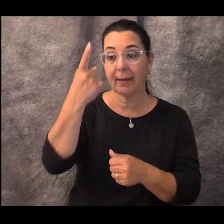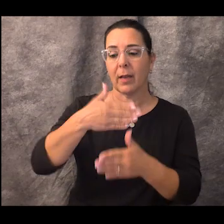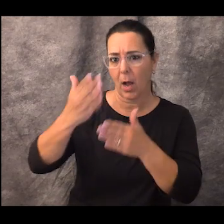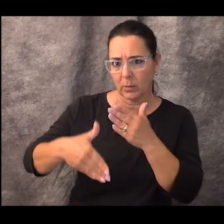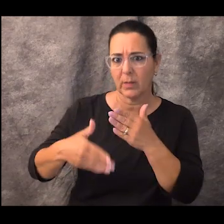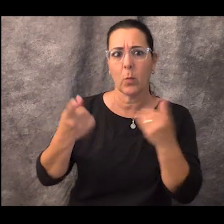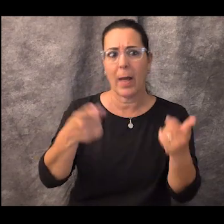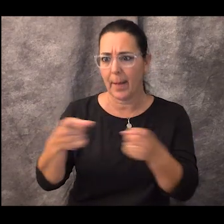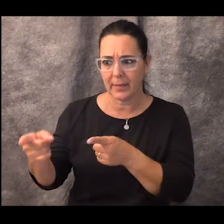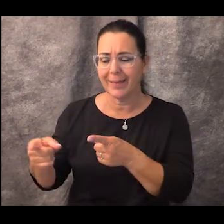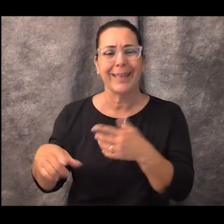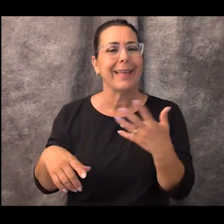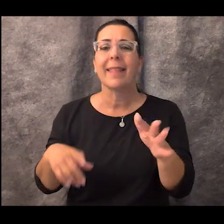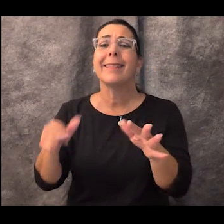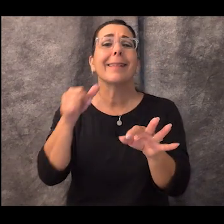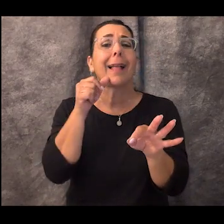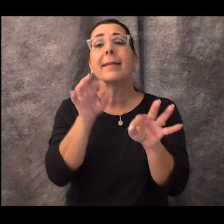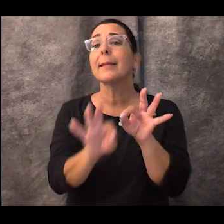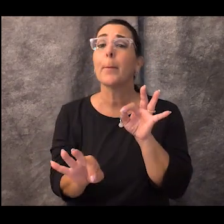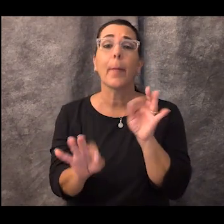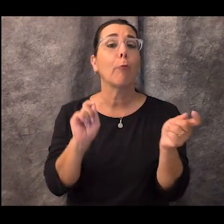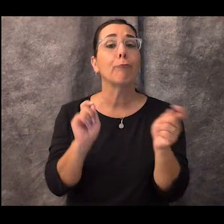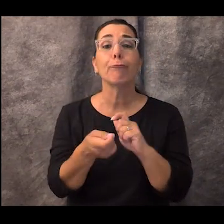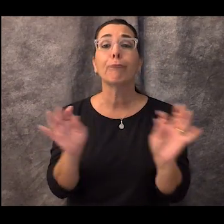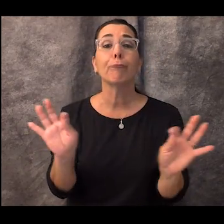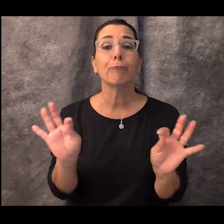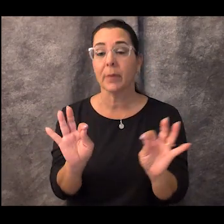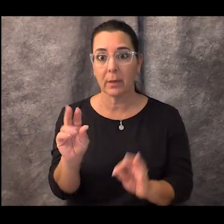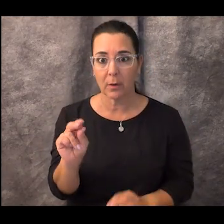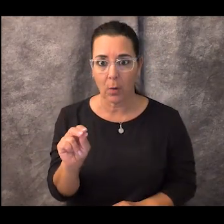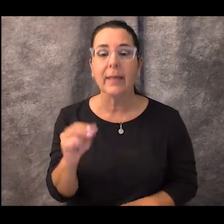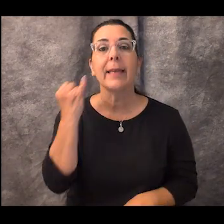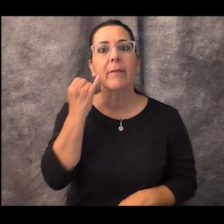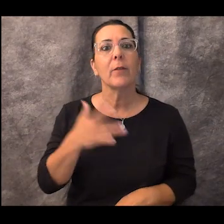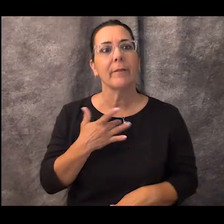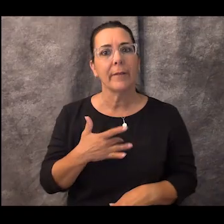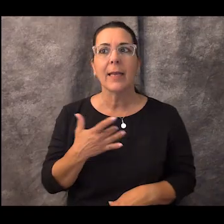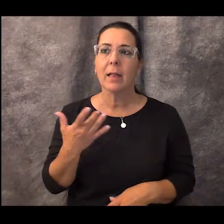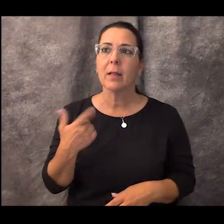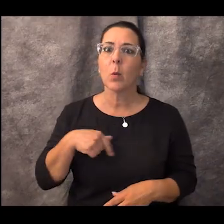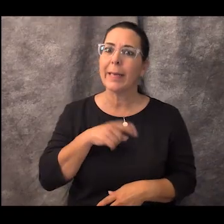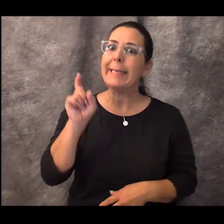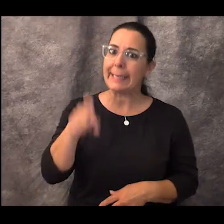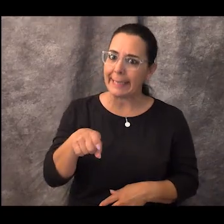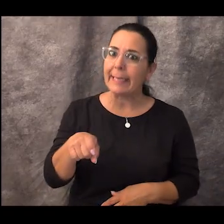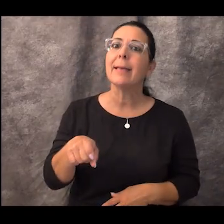That this isn't super simple and that this is if this is something you really feel like we need to make our elections work,